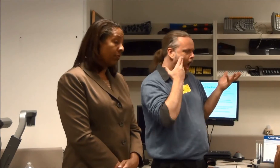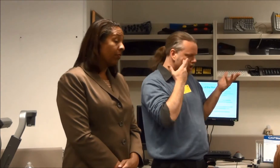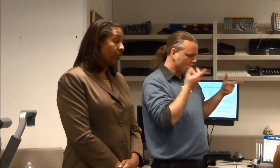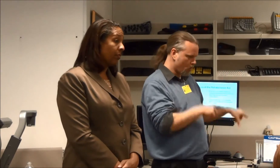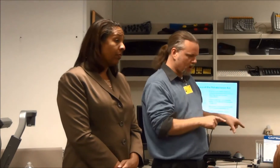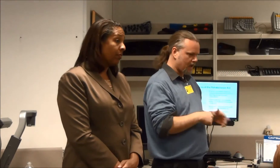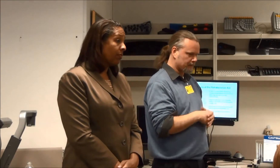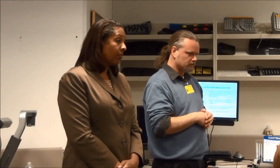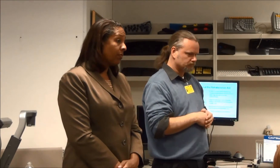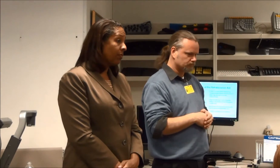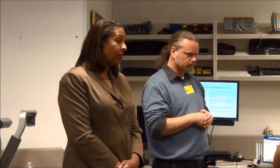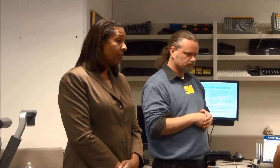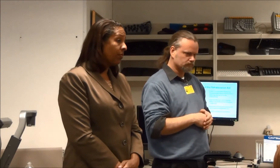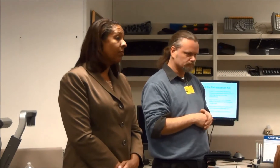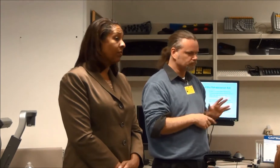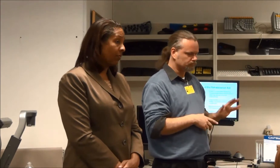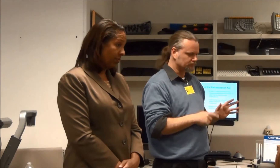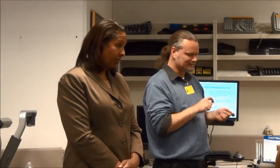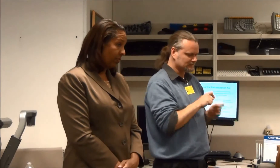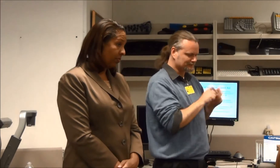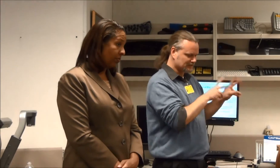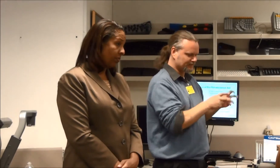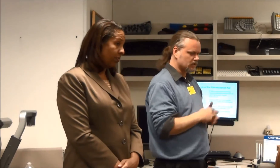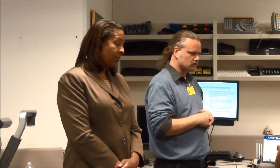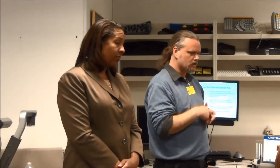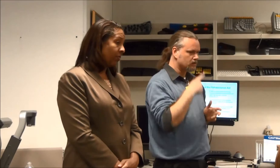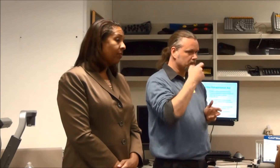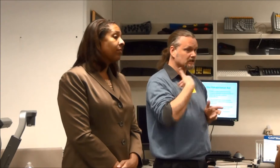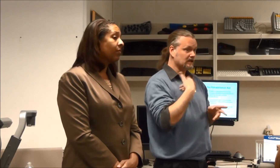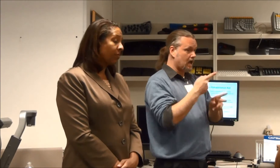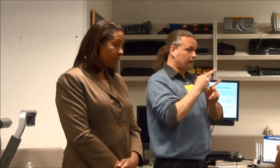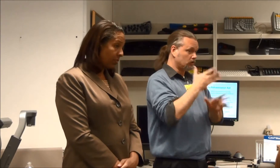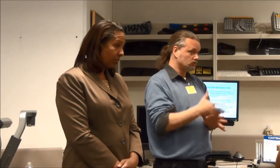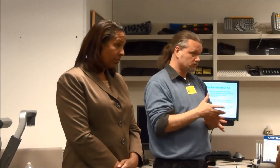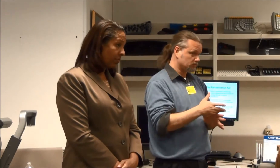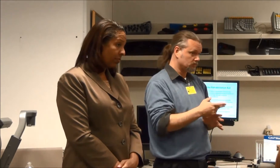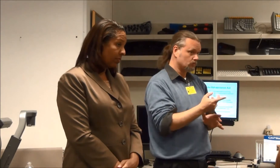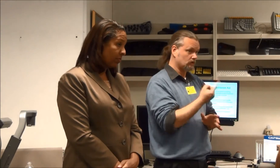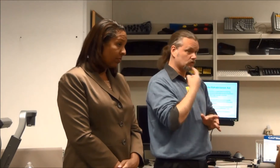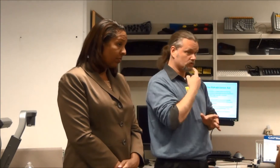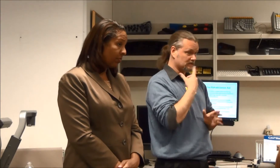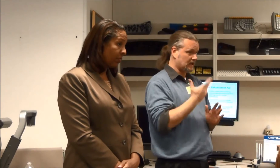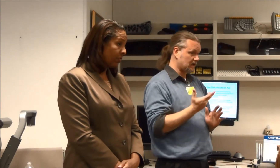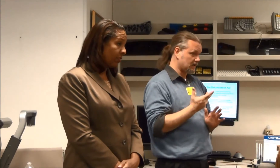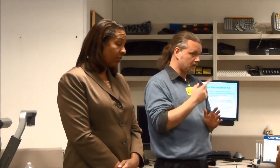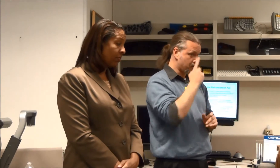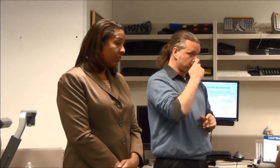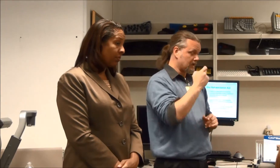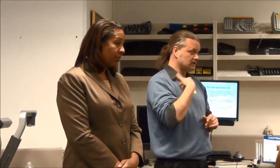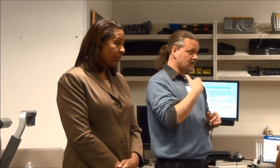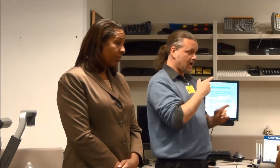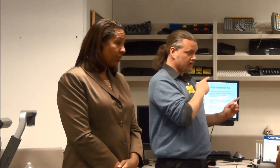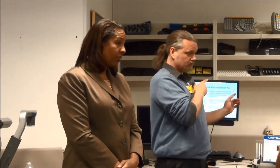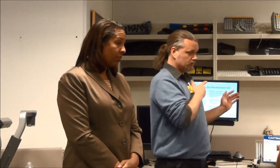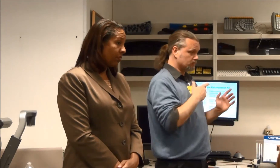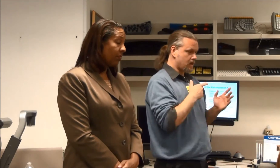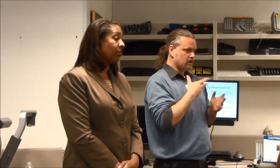Now, because I am a supervisor are you saying, because I've perceived that, I've been told